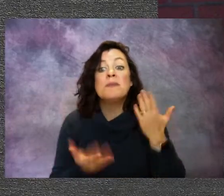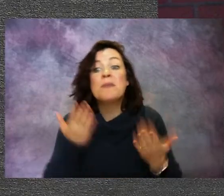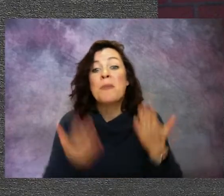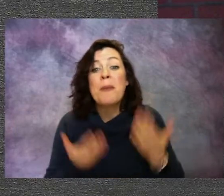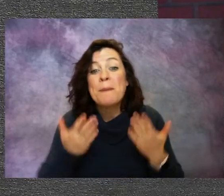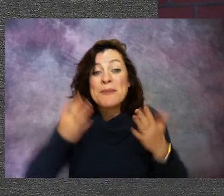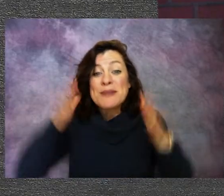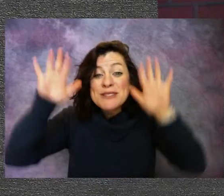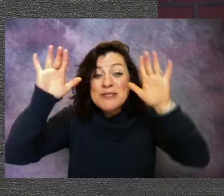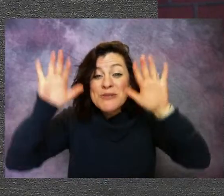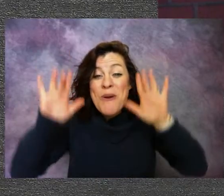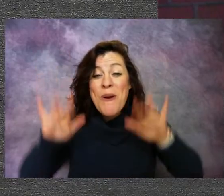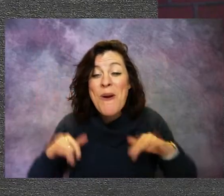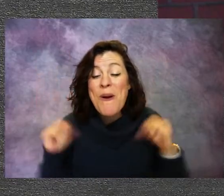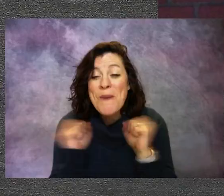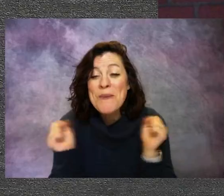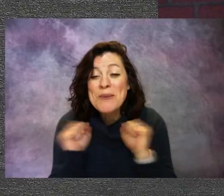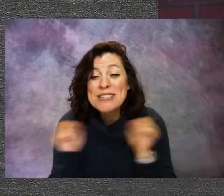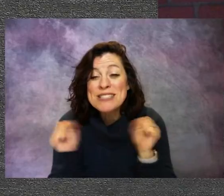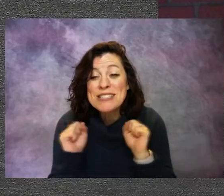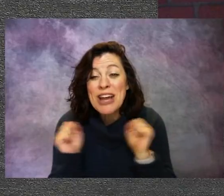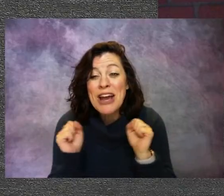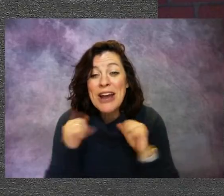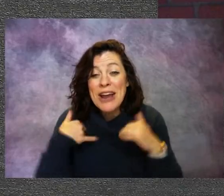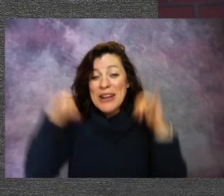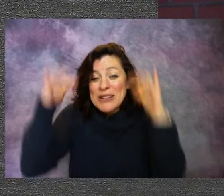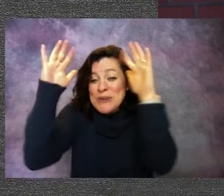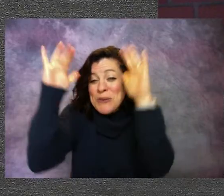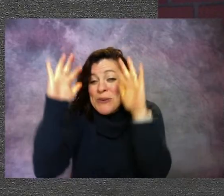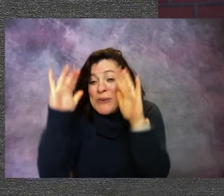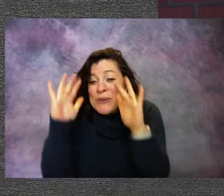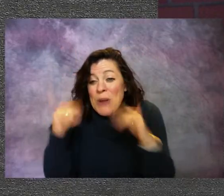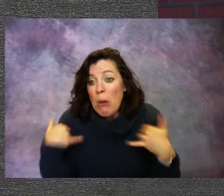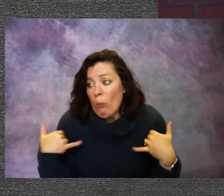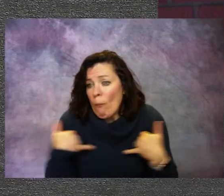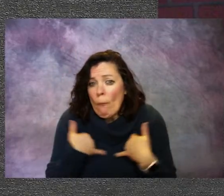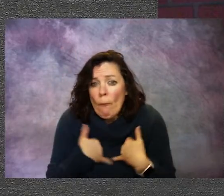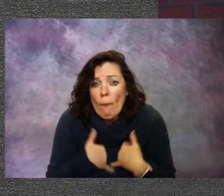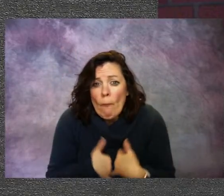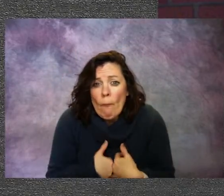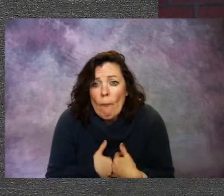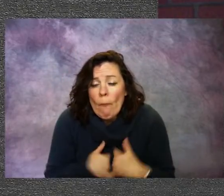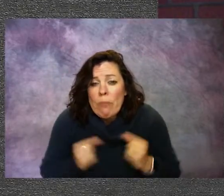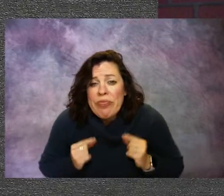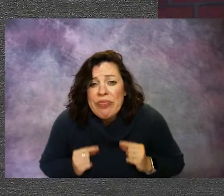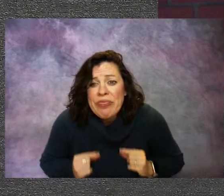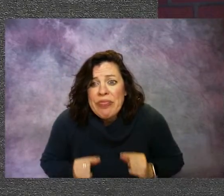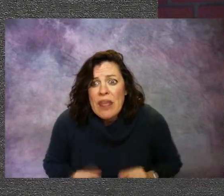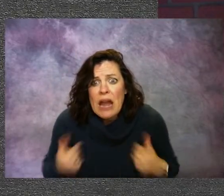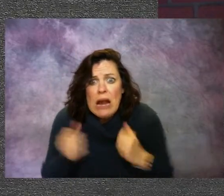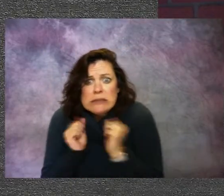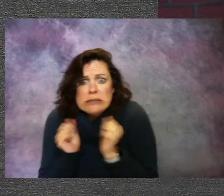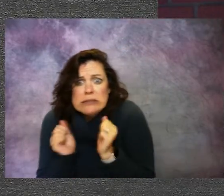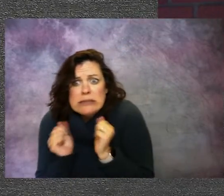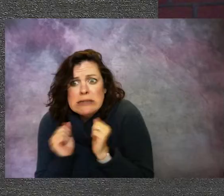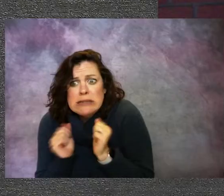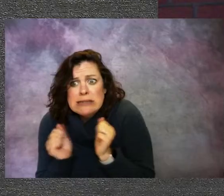if you have on a swimsuit, you might be cold. So, the words hot and cold are the words